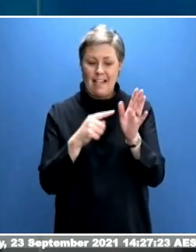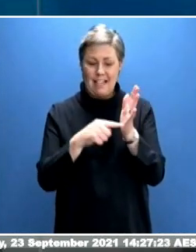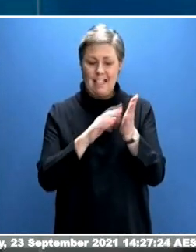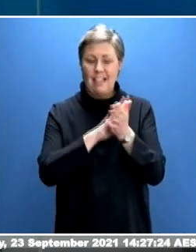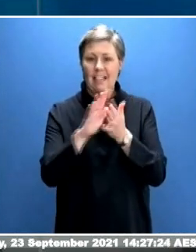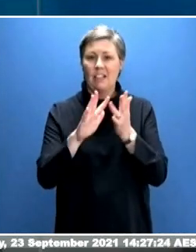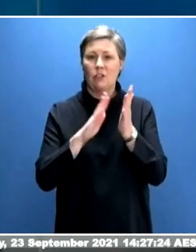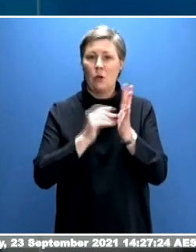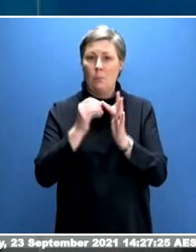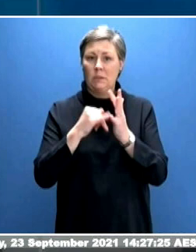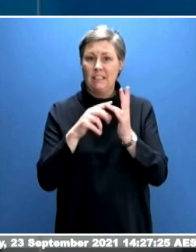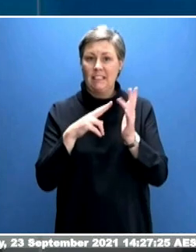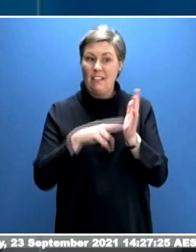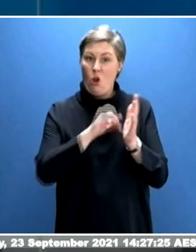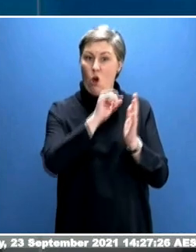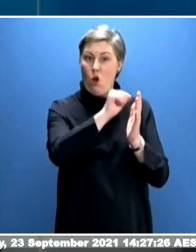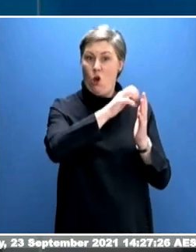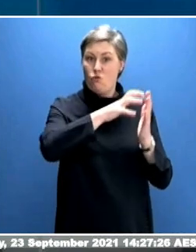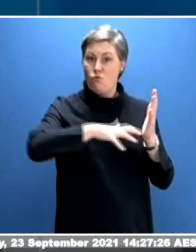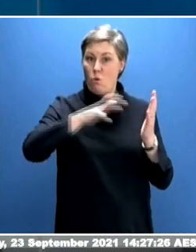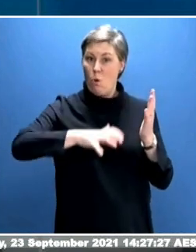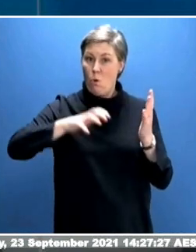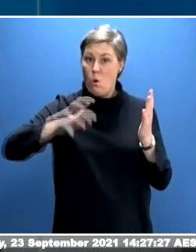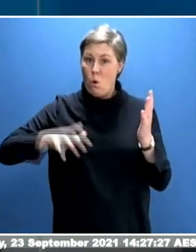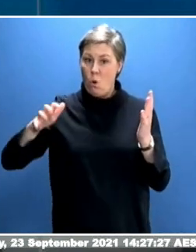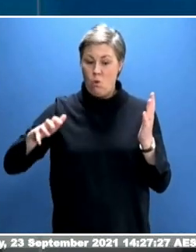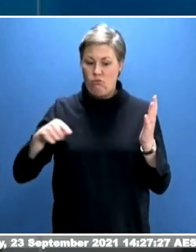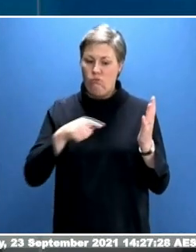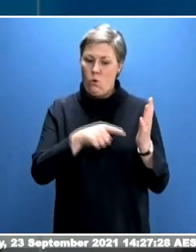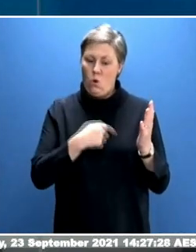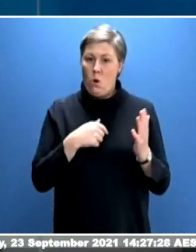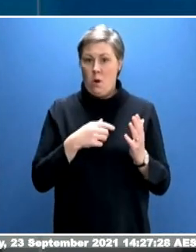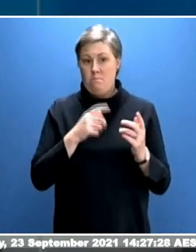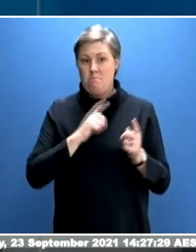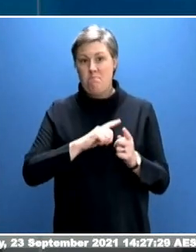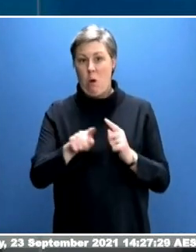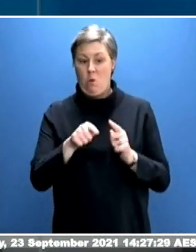There was other documentations we looked at, but it was largely on the report of Dr Thompson.